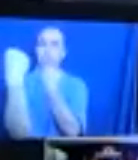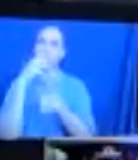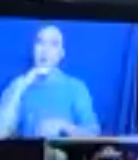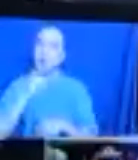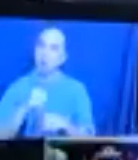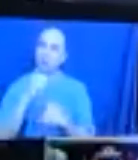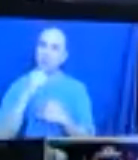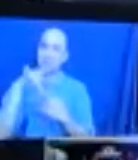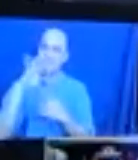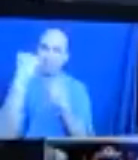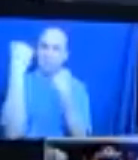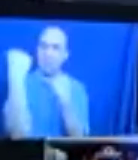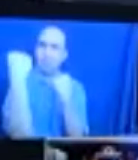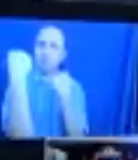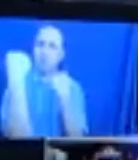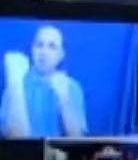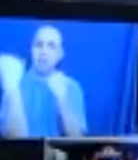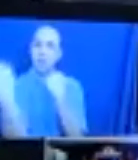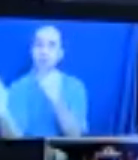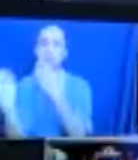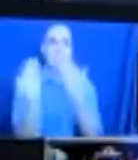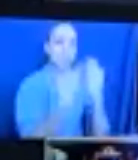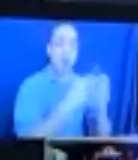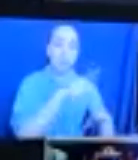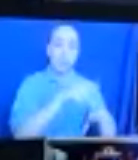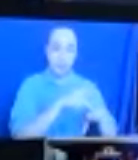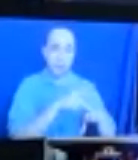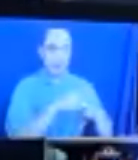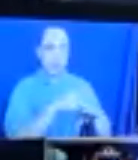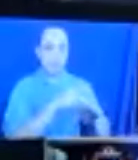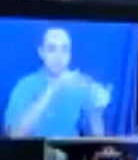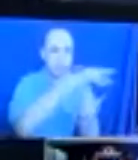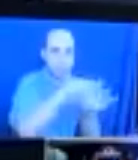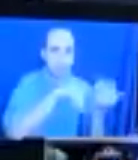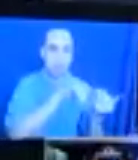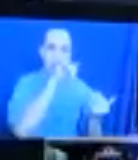MORE HEAD BOMBING -- HEAD BOBBING. SO THAT IS HOW WESTERN BOXING WAS INFLUENCED BY THE FILIPINO